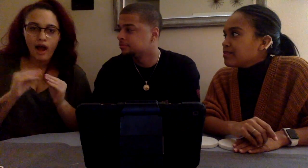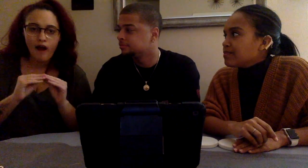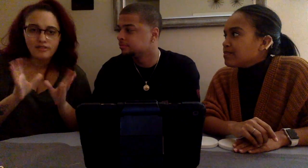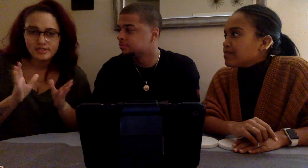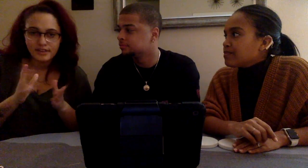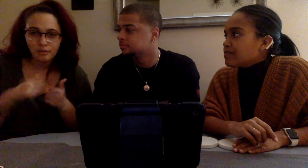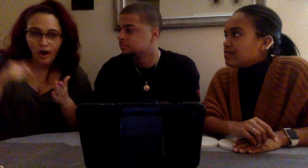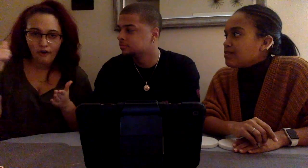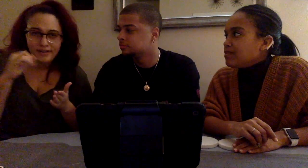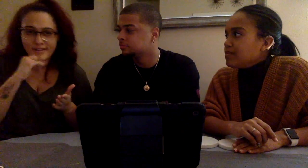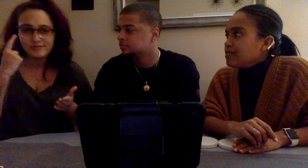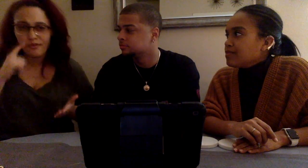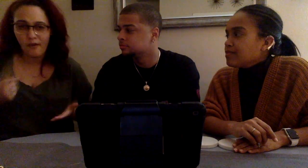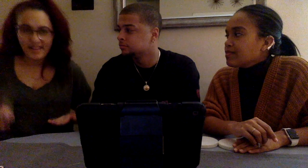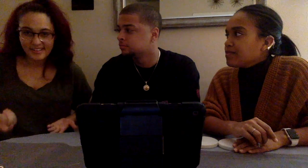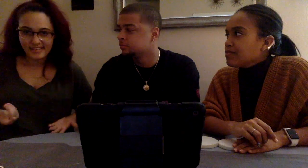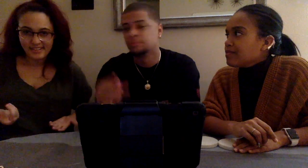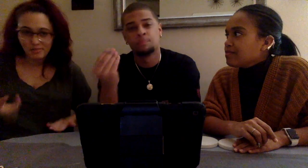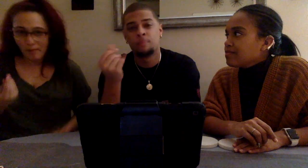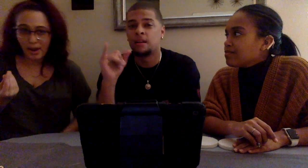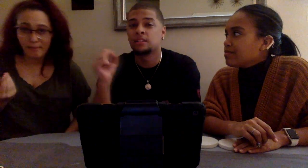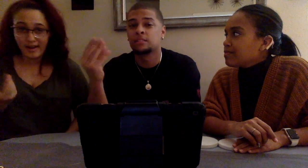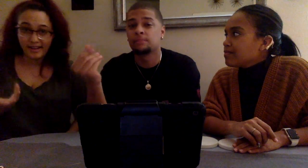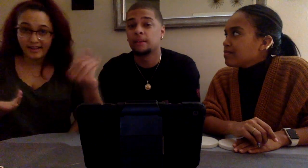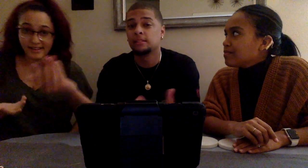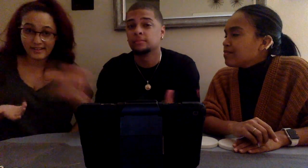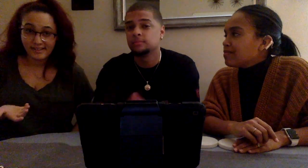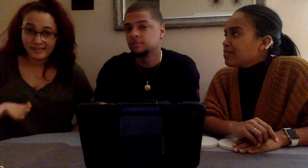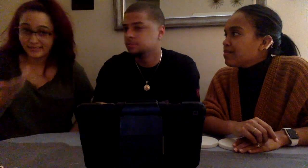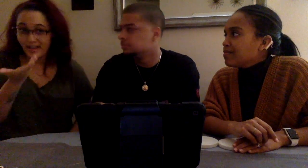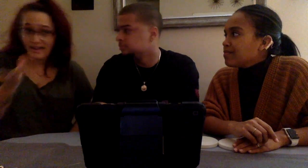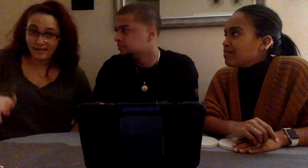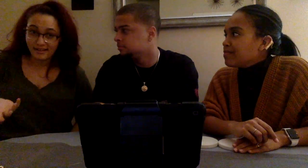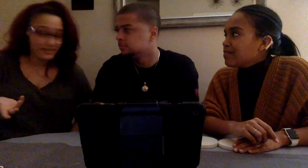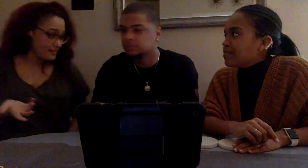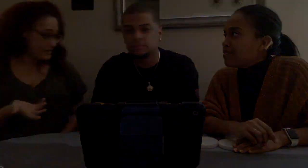Obviously, that's what audiologist are for! Dante: Money is money! Daisy: YEAH!